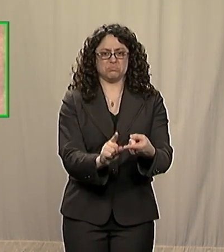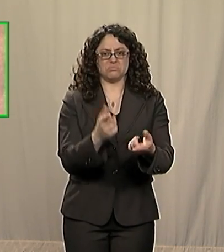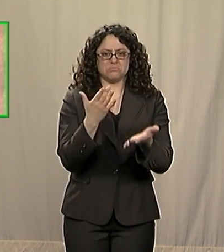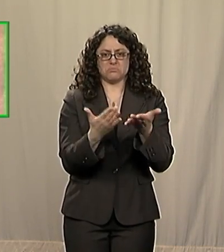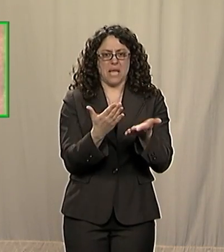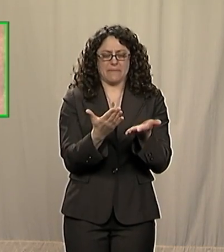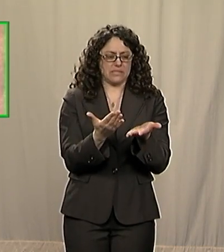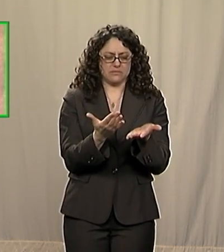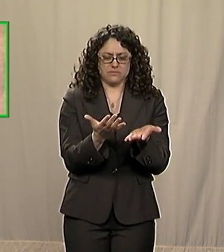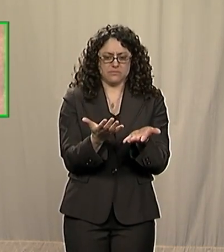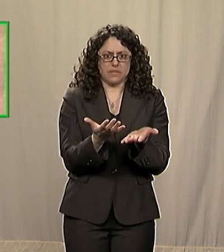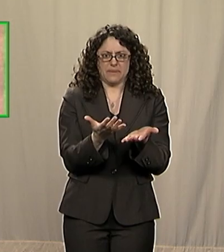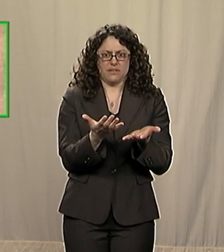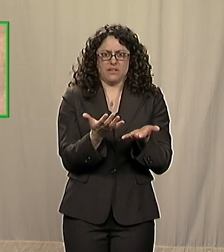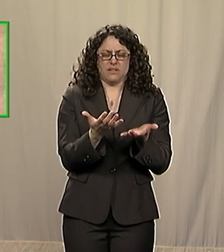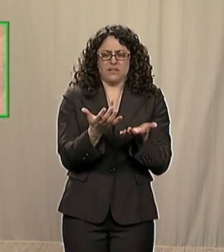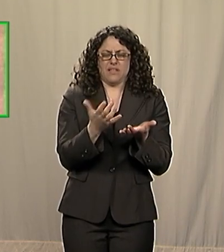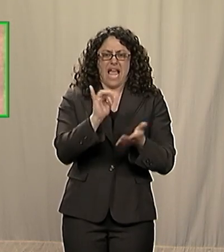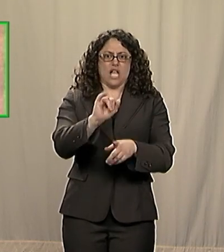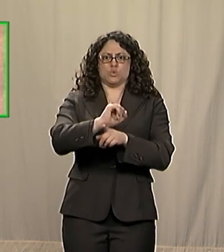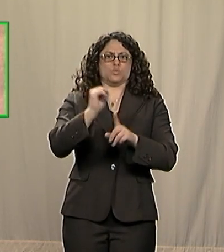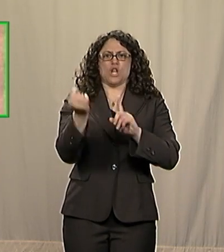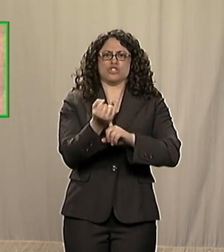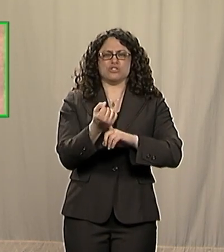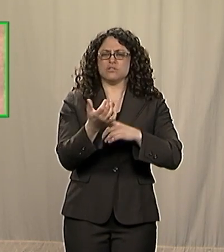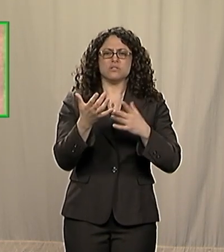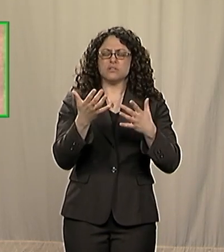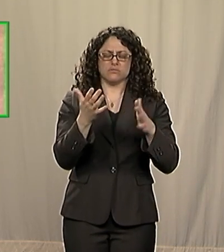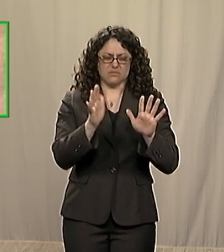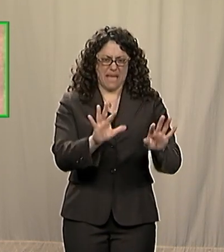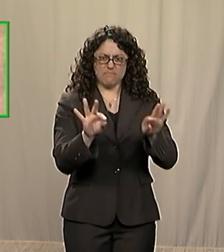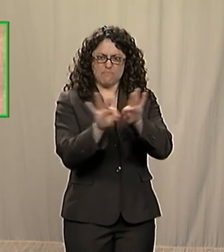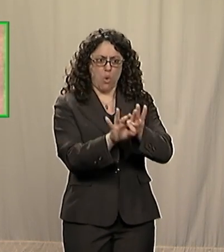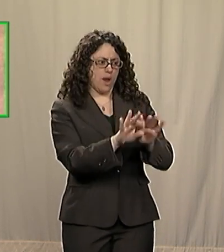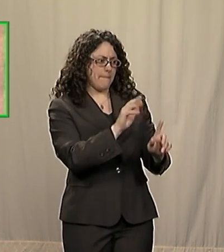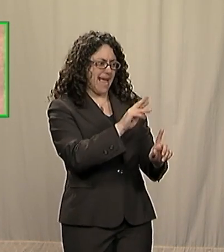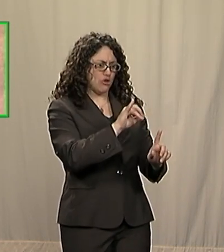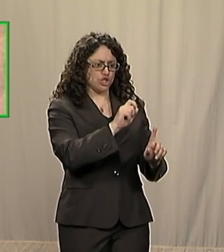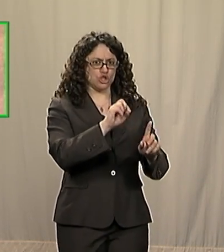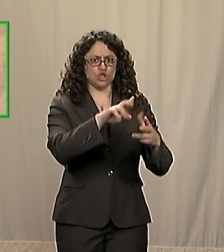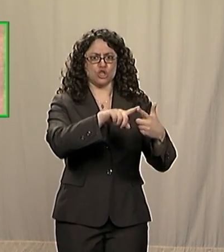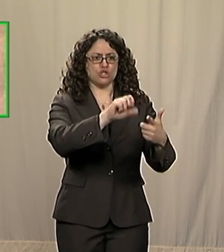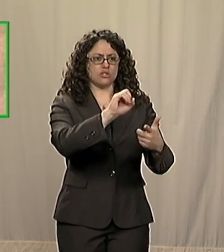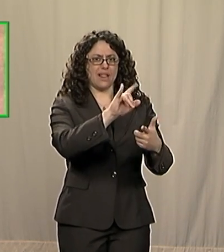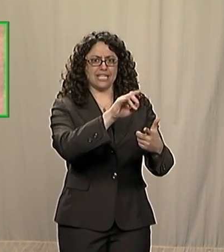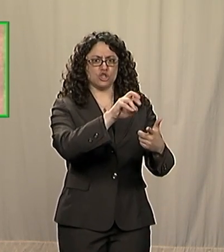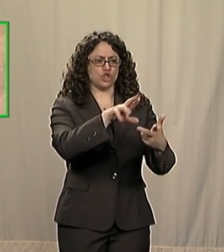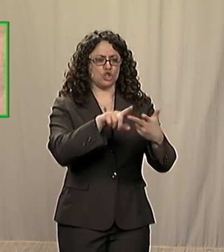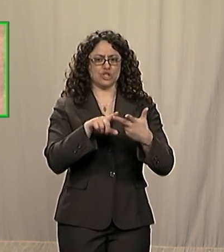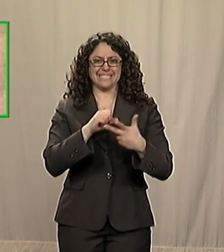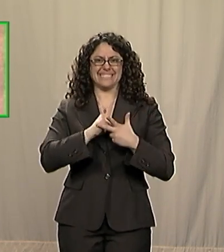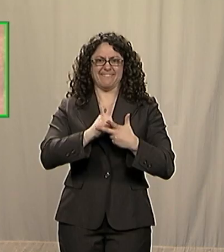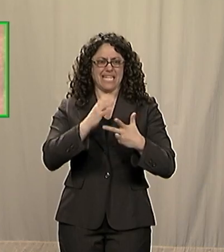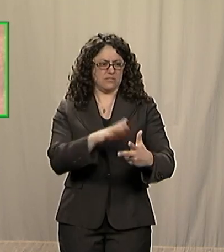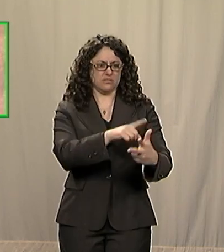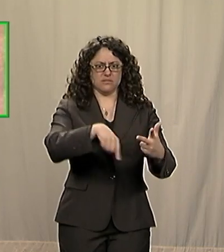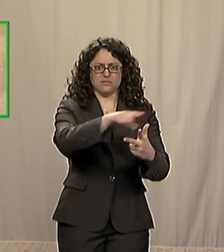The important interactions are barrister, the solicitor, and the defendant. There's very little presentation of self,